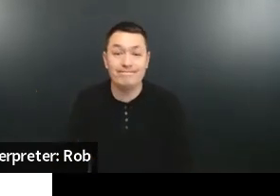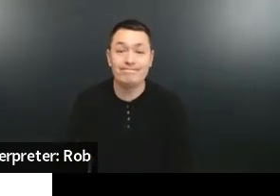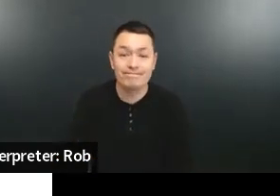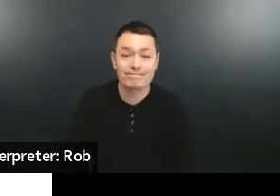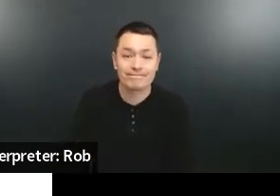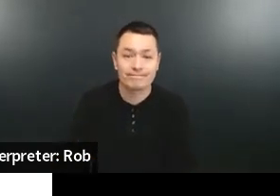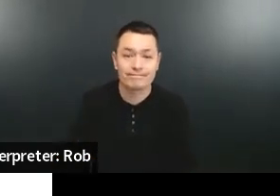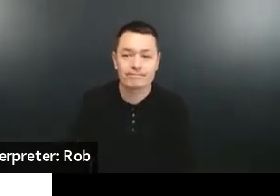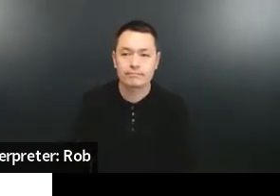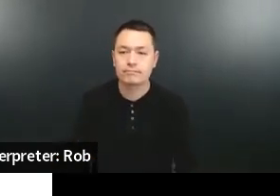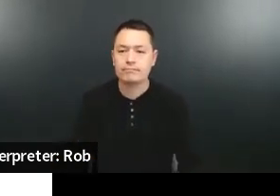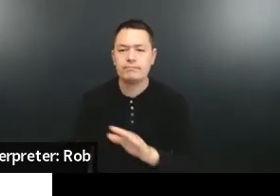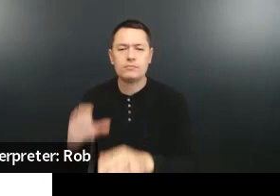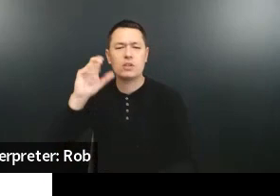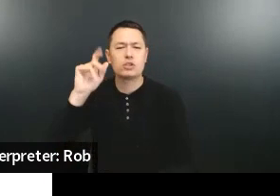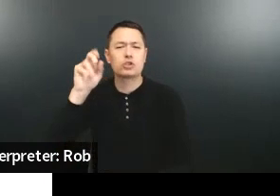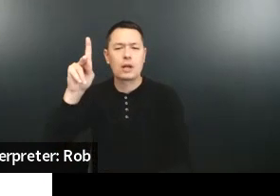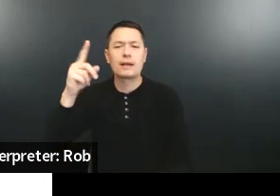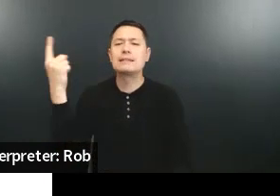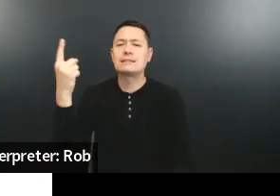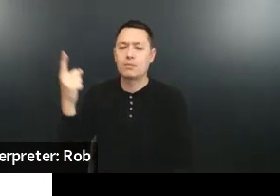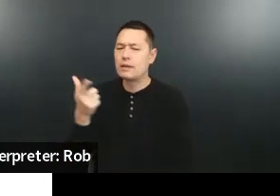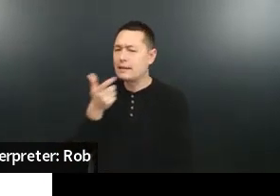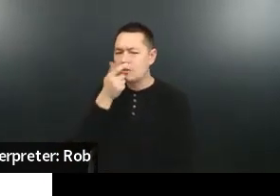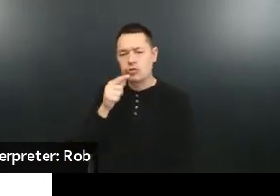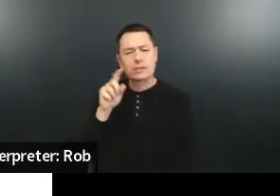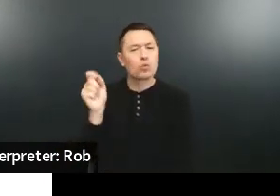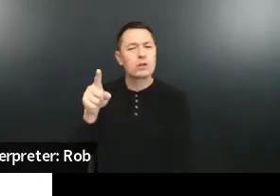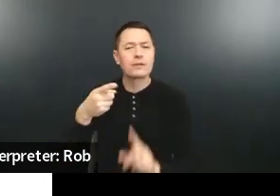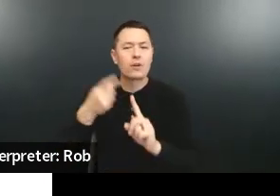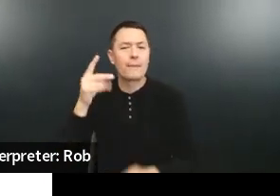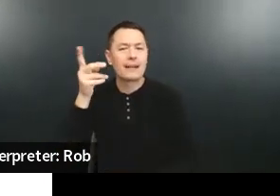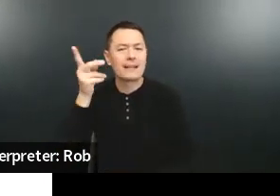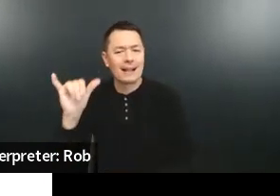ballots. We did get an interesting question from Kelly. Our I believe she says